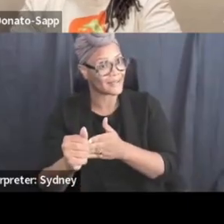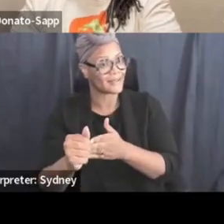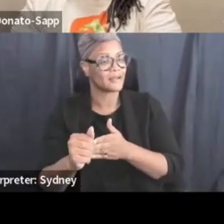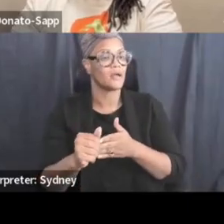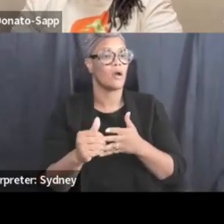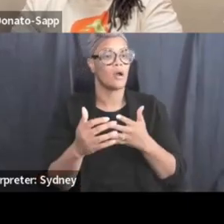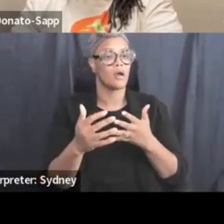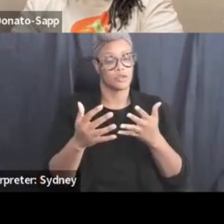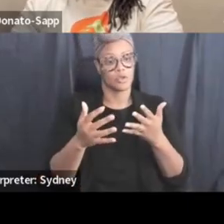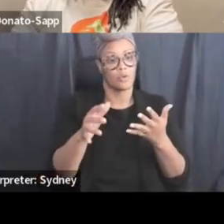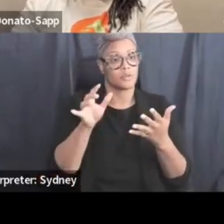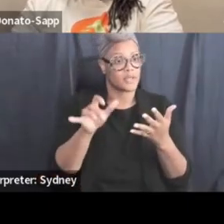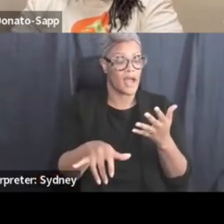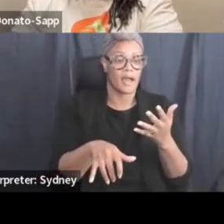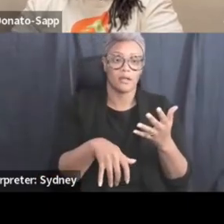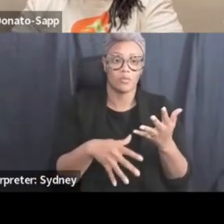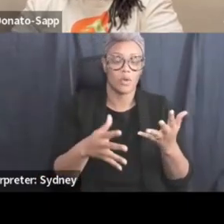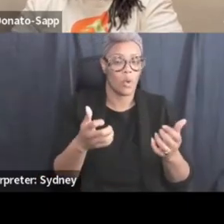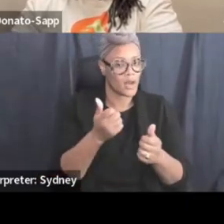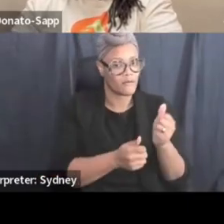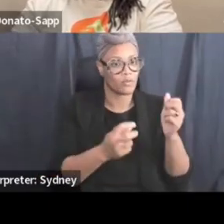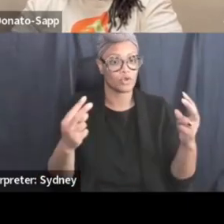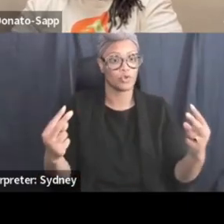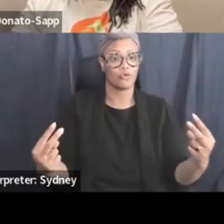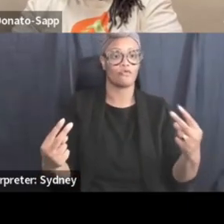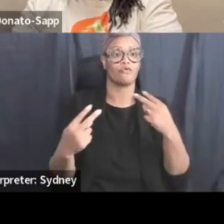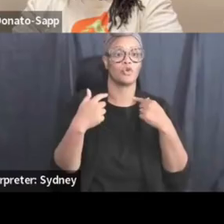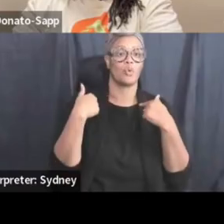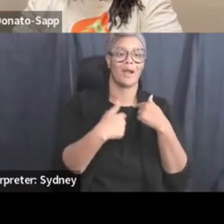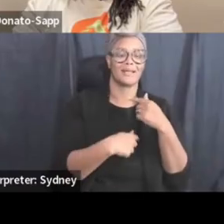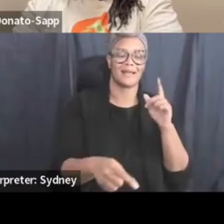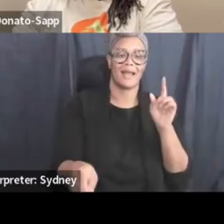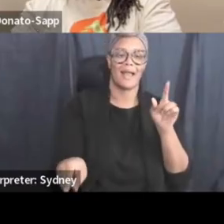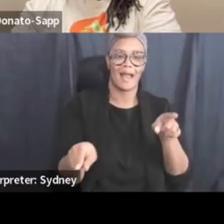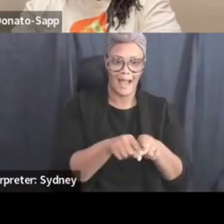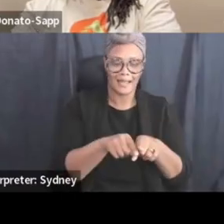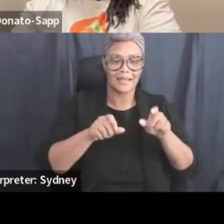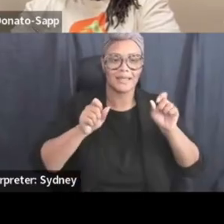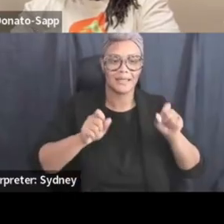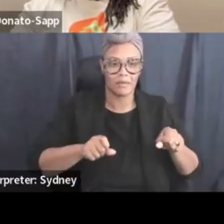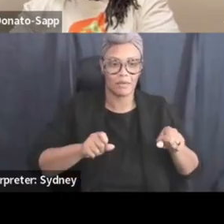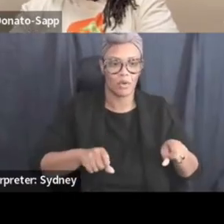to throw out your deficit lens and replace it with an asset-based lens when you gaze my